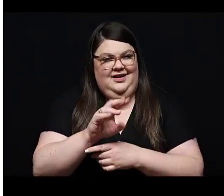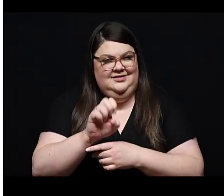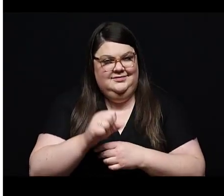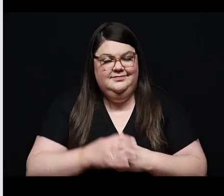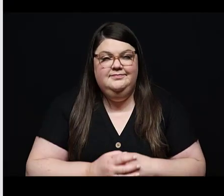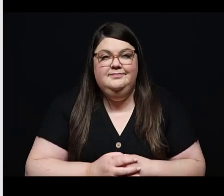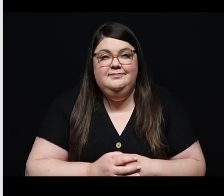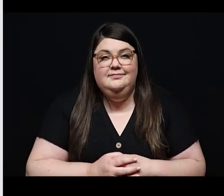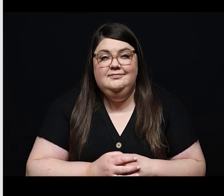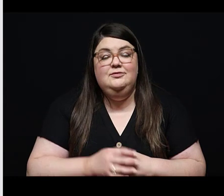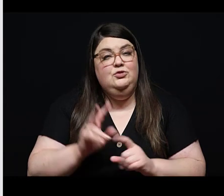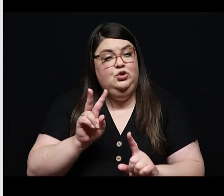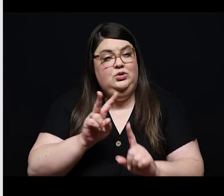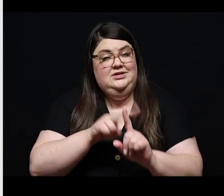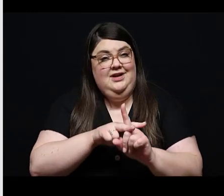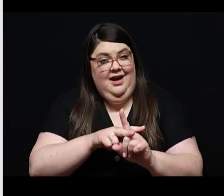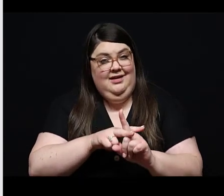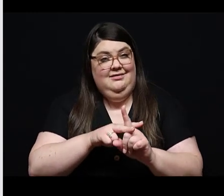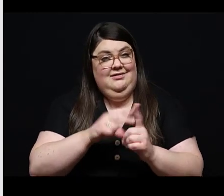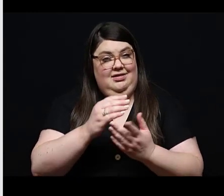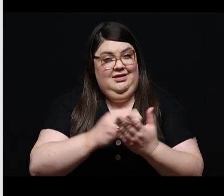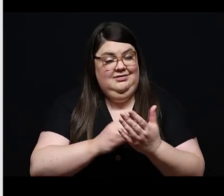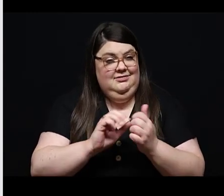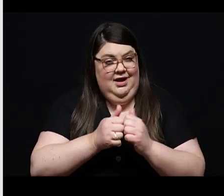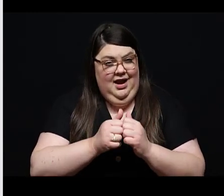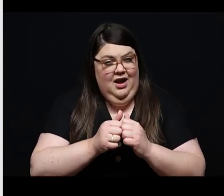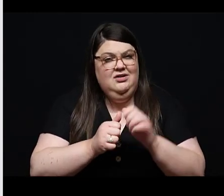To assign a list, select the text you want to assign,